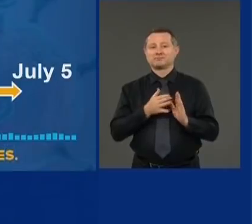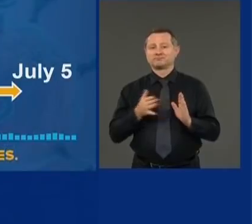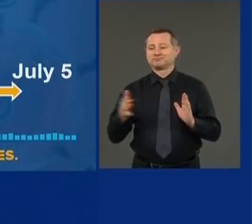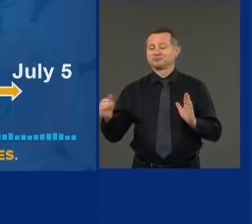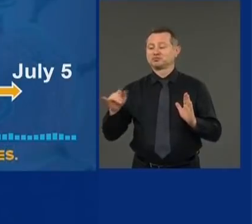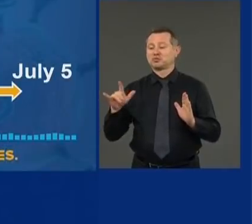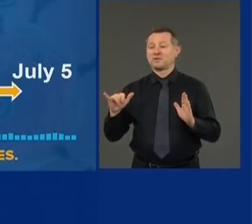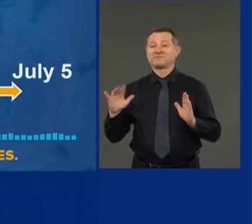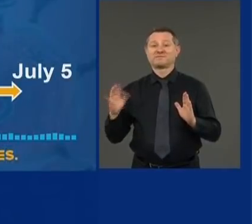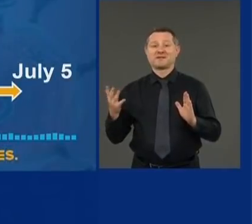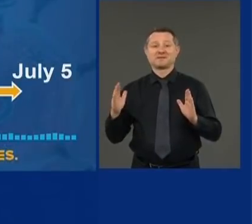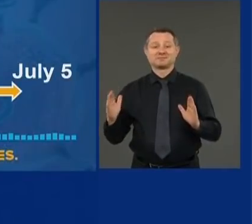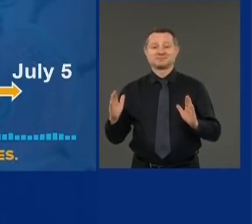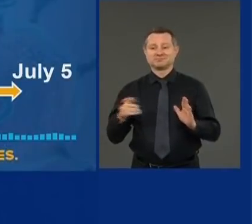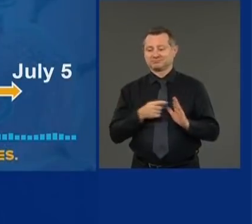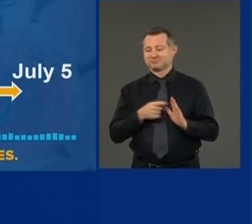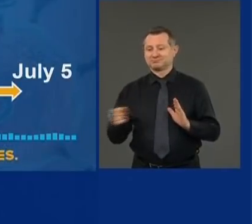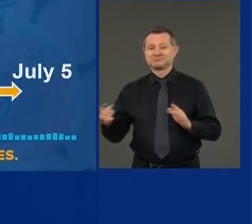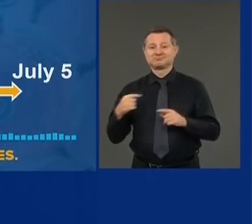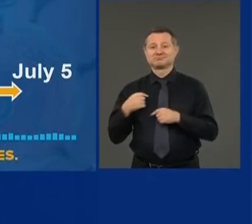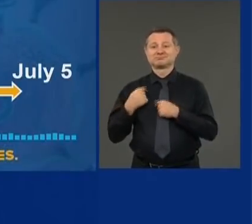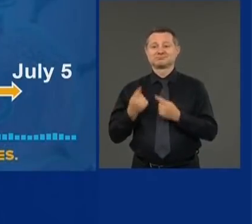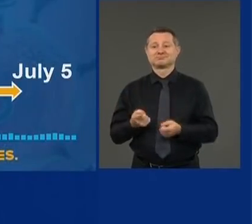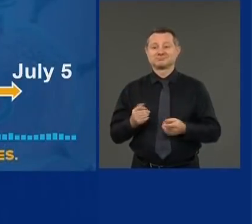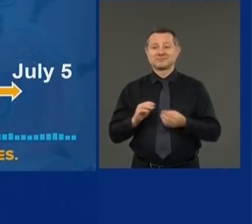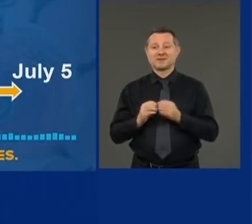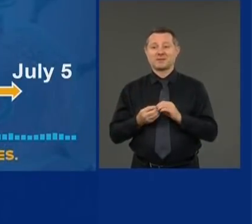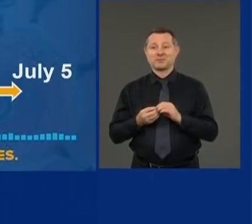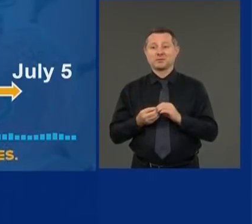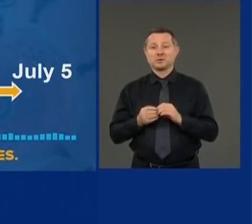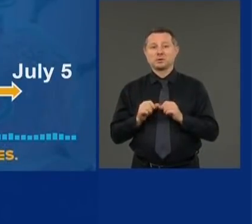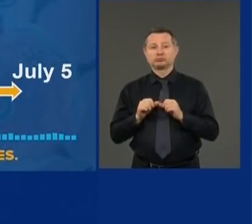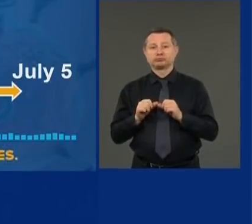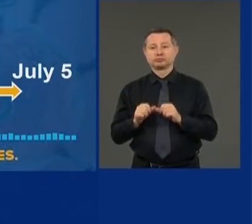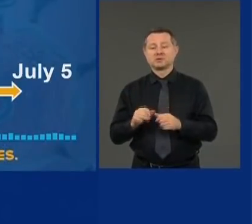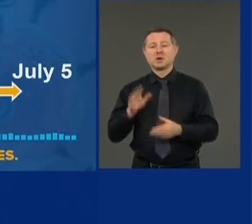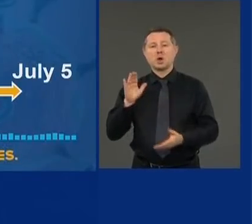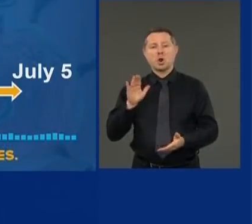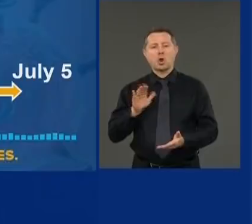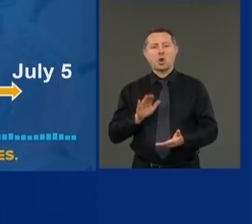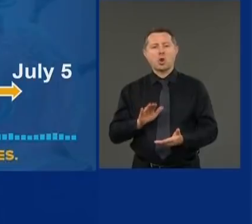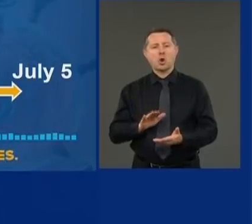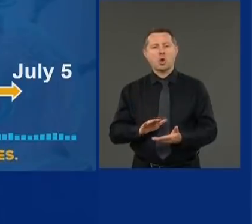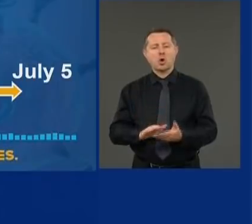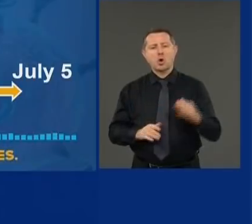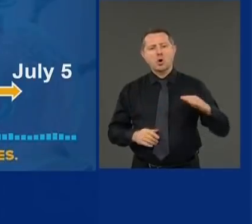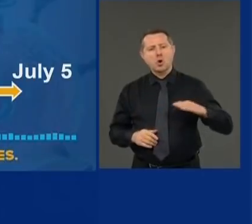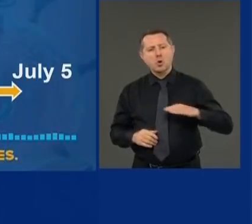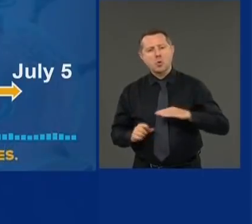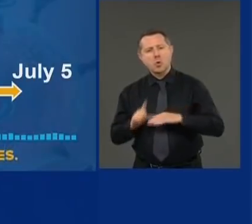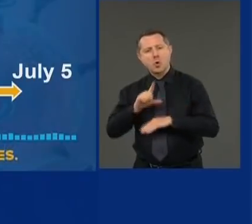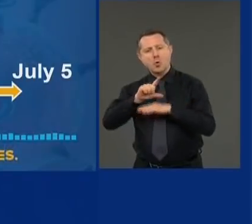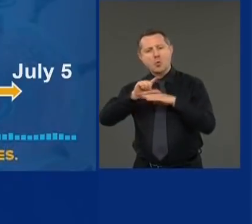REOPENING, WHICH WAS MAY 15th, WE STARTED OUR PHASED